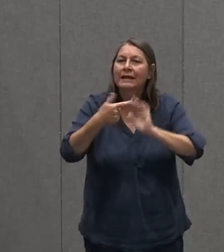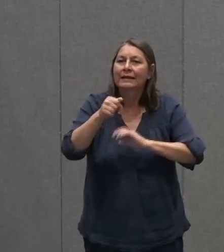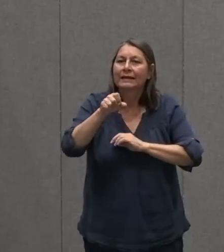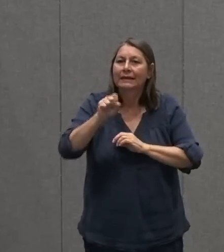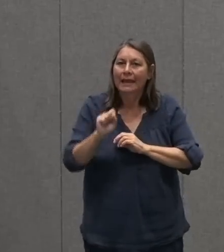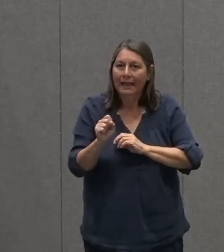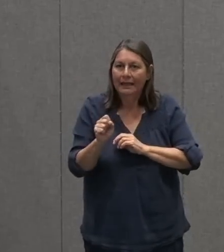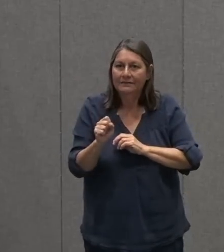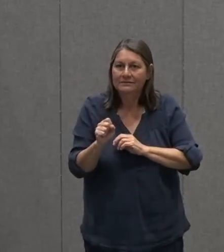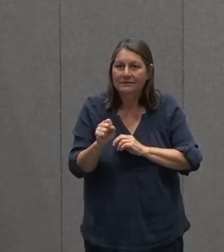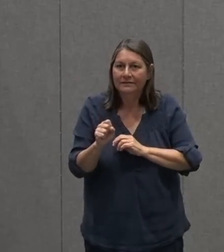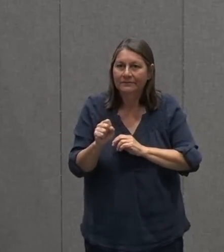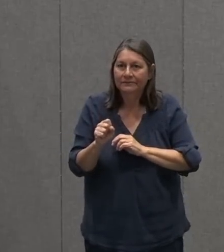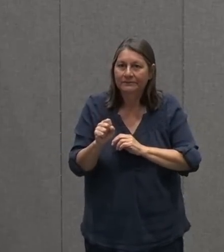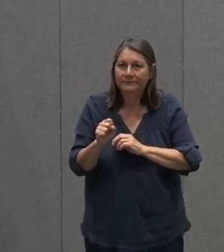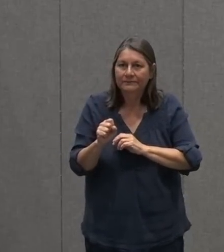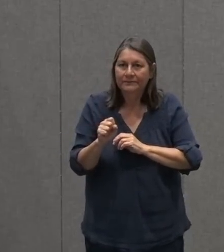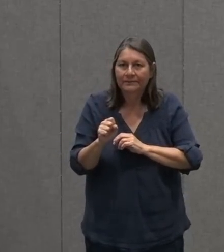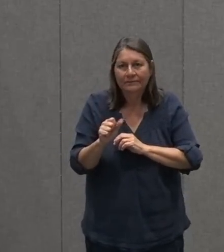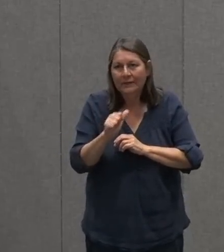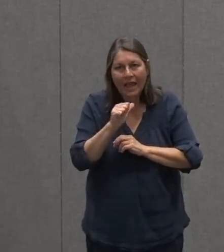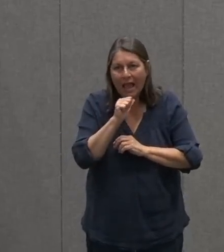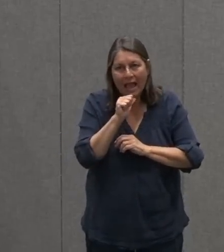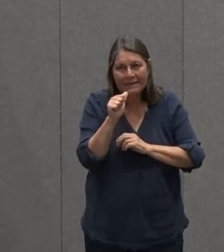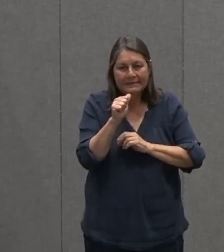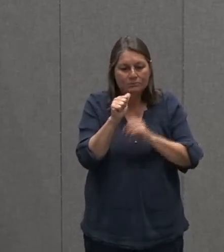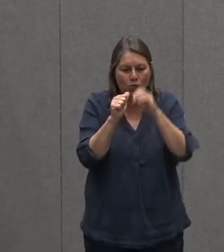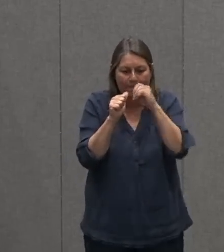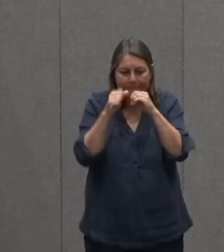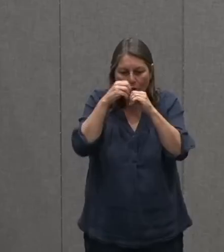the little dots very close together, because it's a gas.